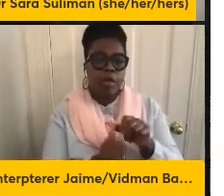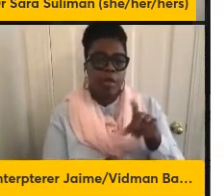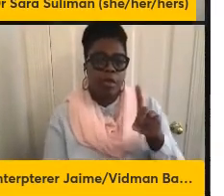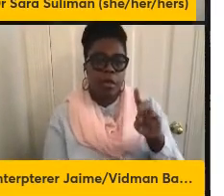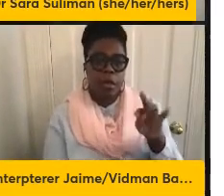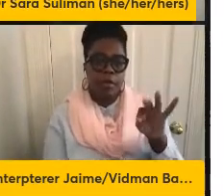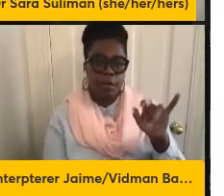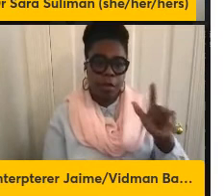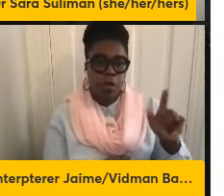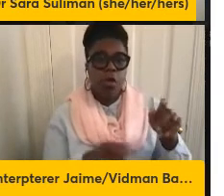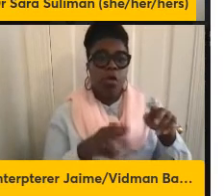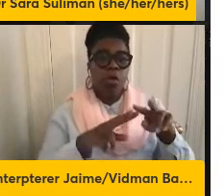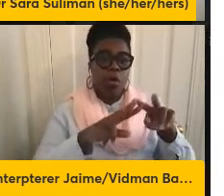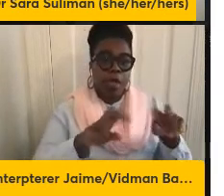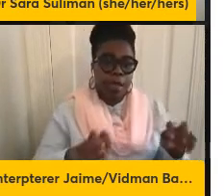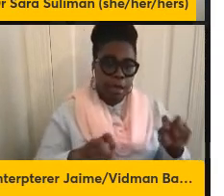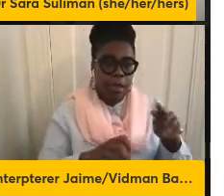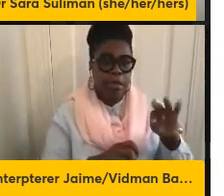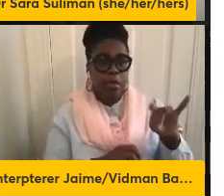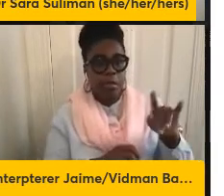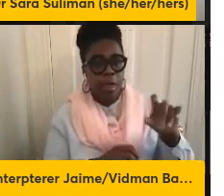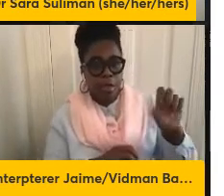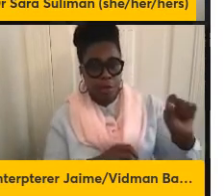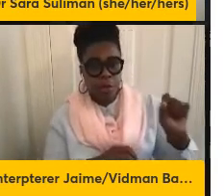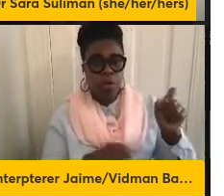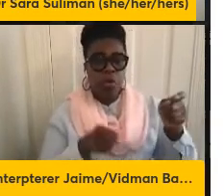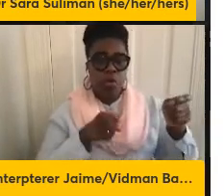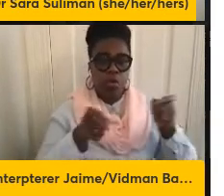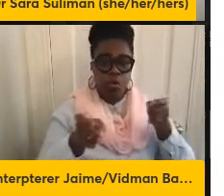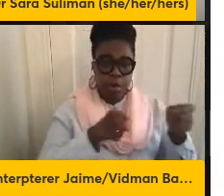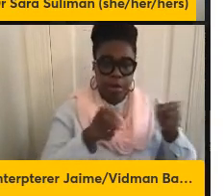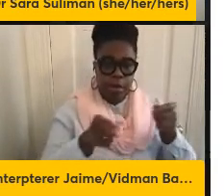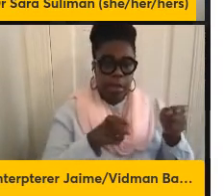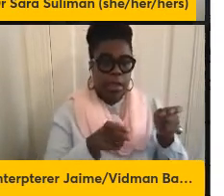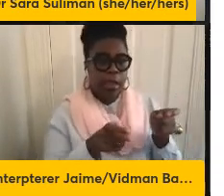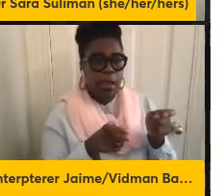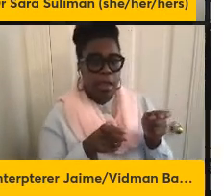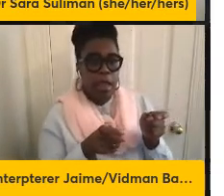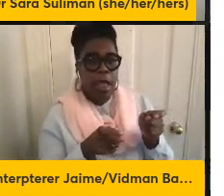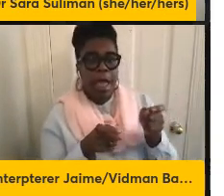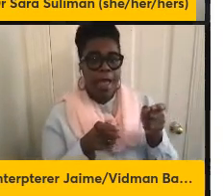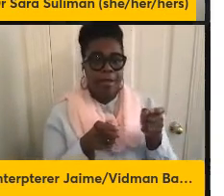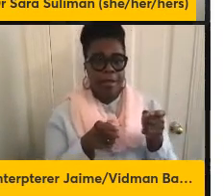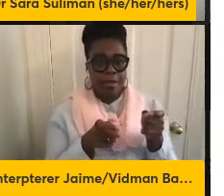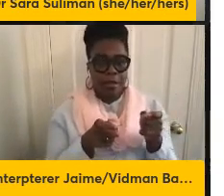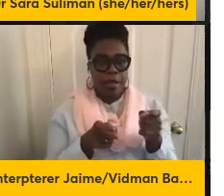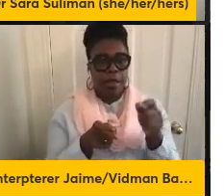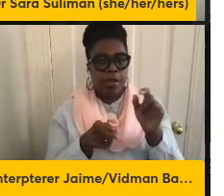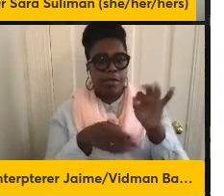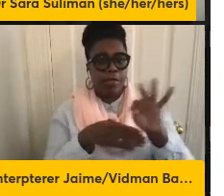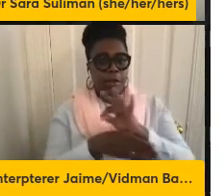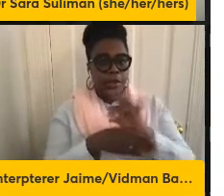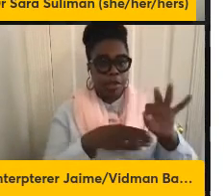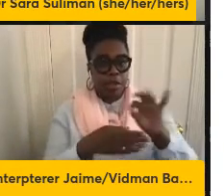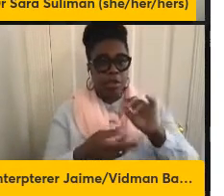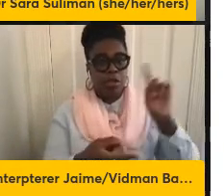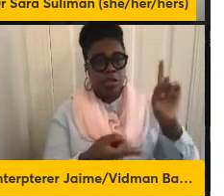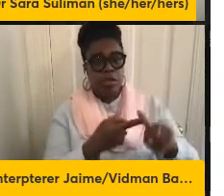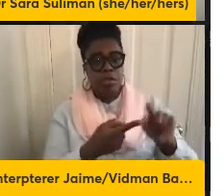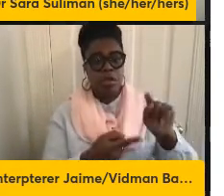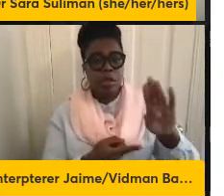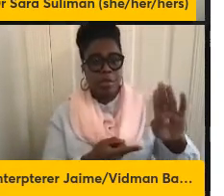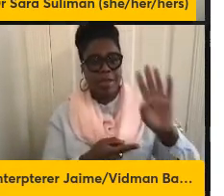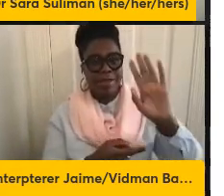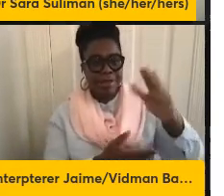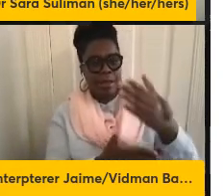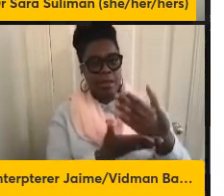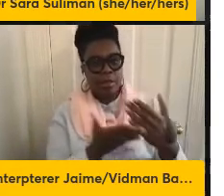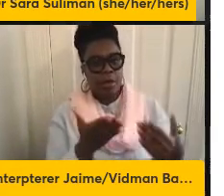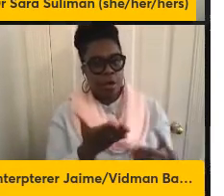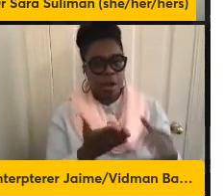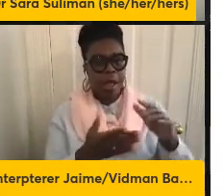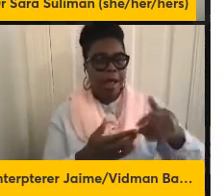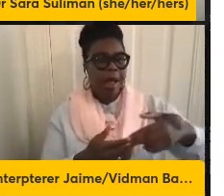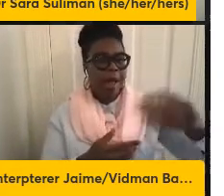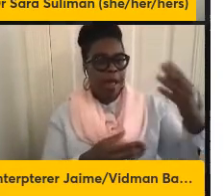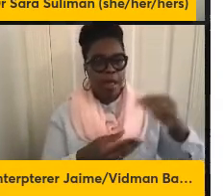the modules that were regulated by as a function of progression to TB. And we found this module that has a high number of, of